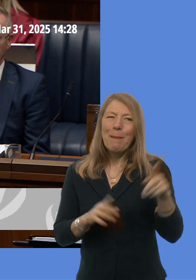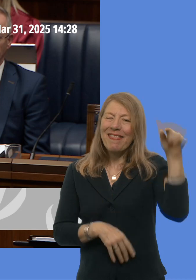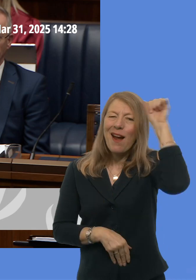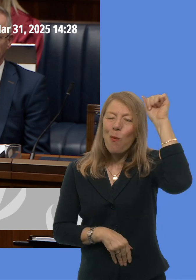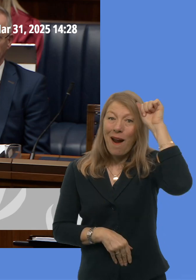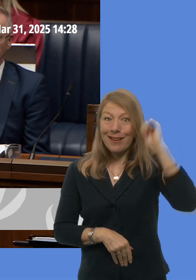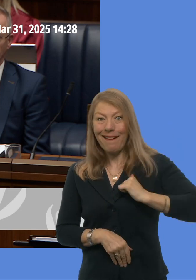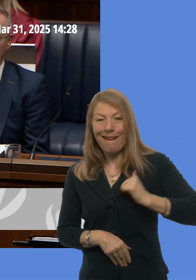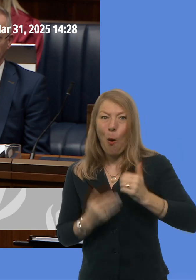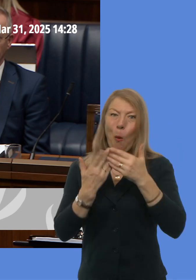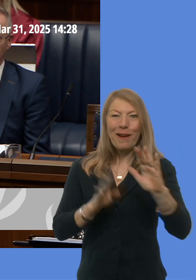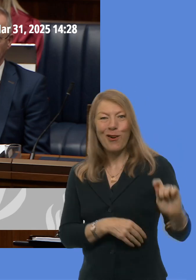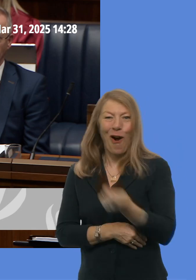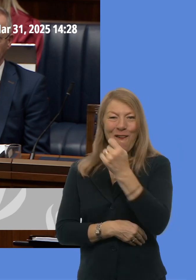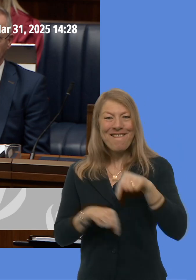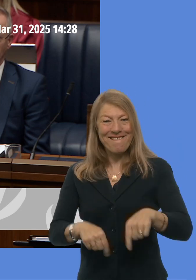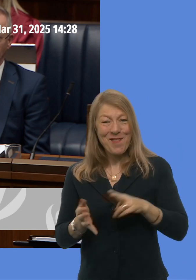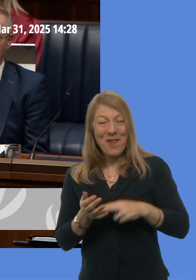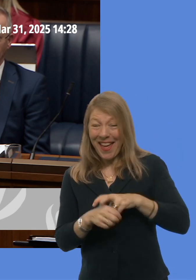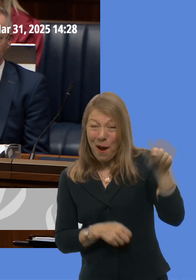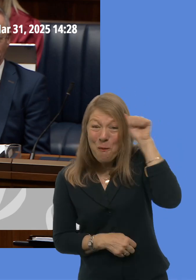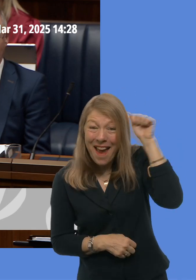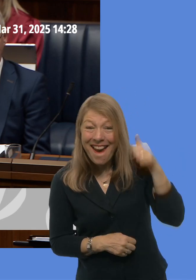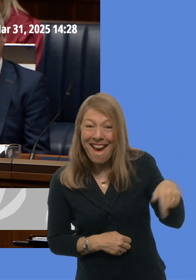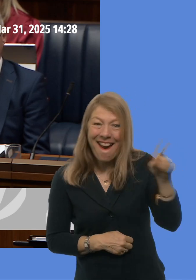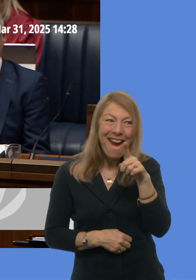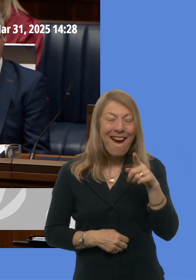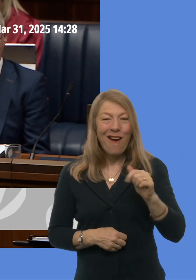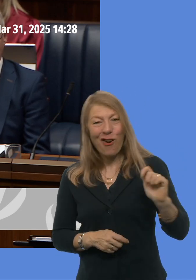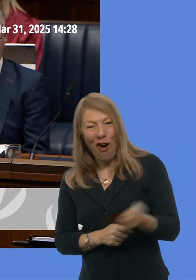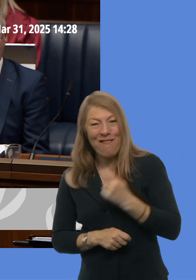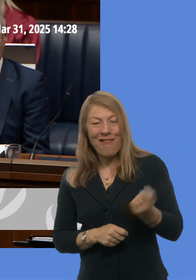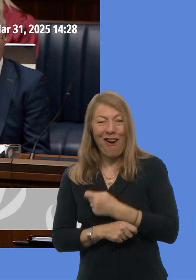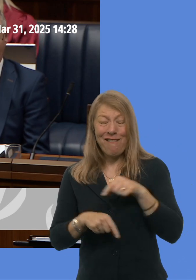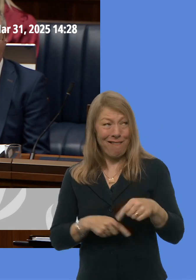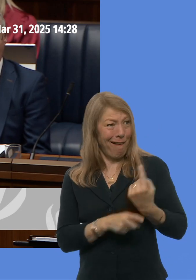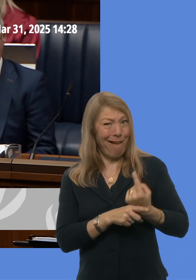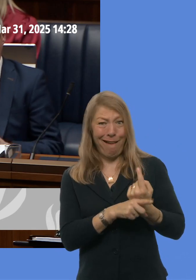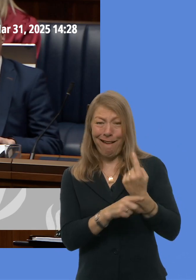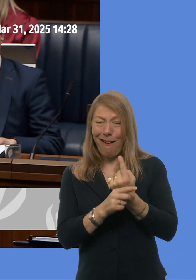the economic offering, it is not just always about the hard sell, but it is also about that soft diplomacy and using the unique